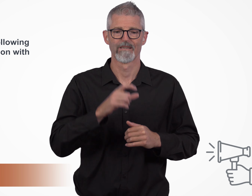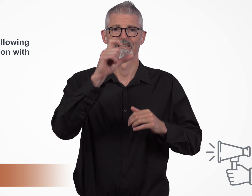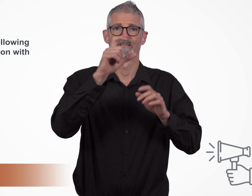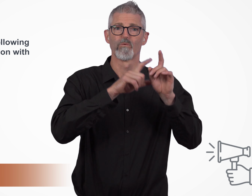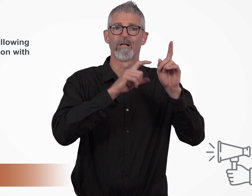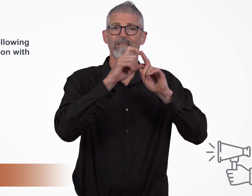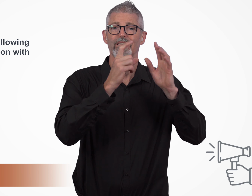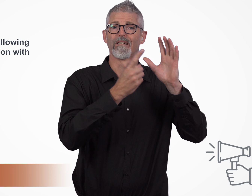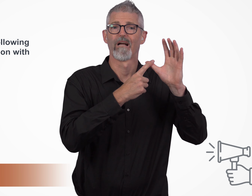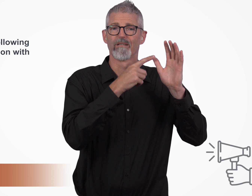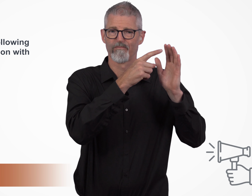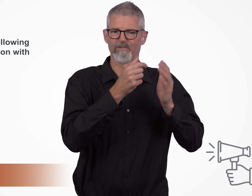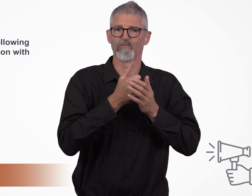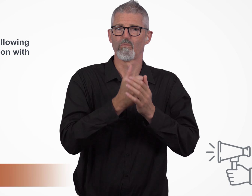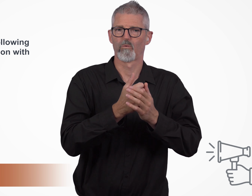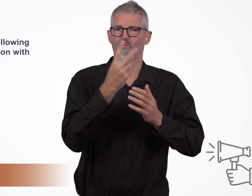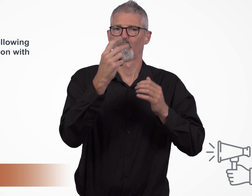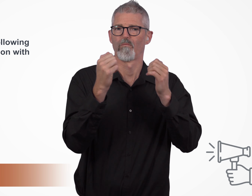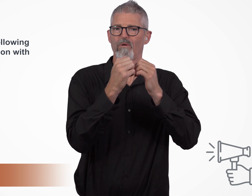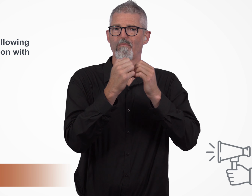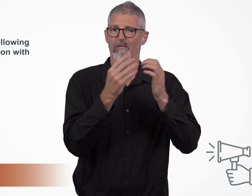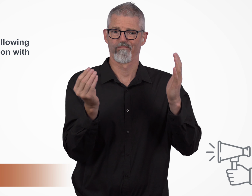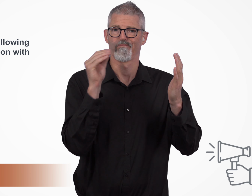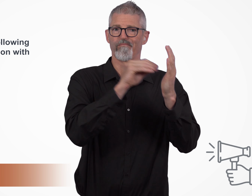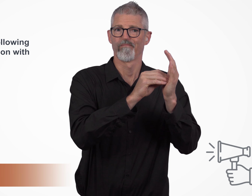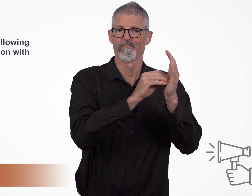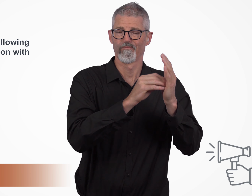CYDA supports the following positions in conjunction with this paper: